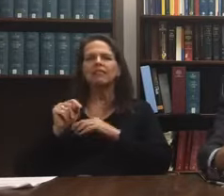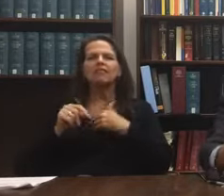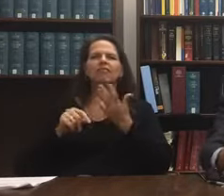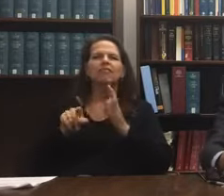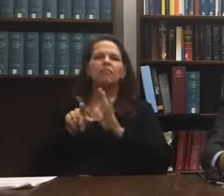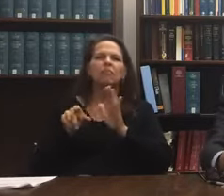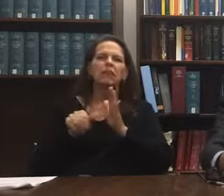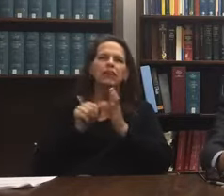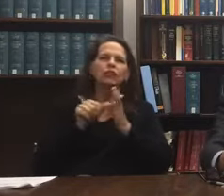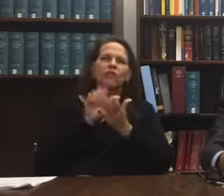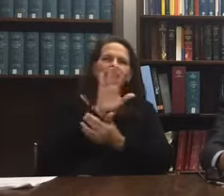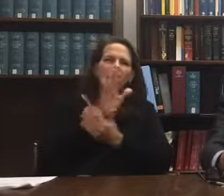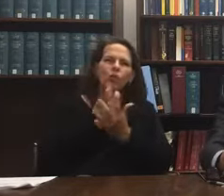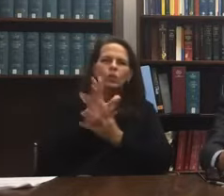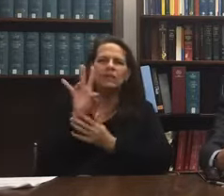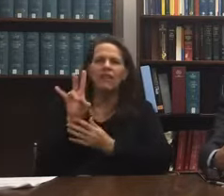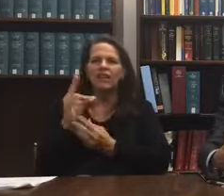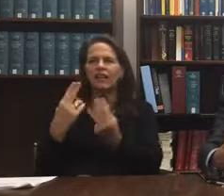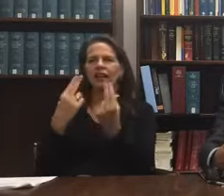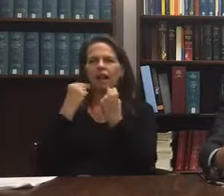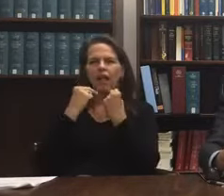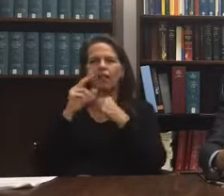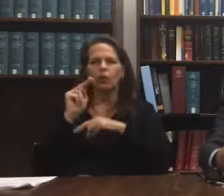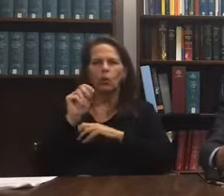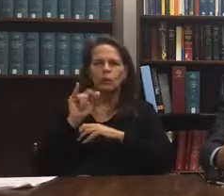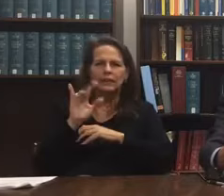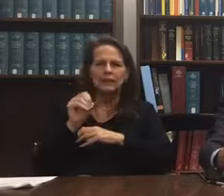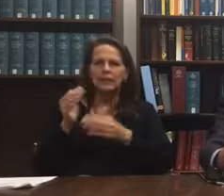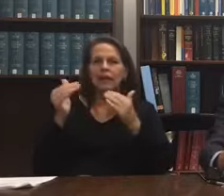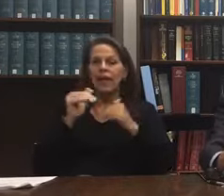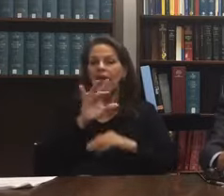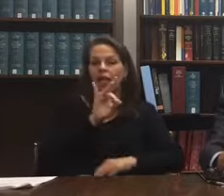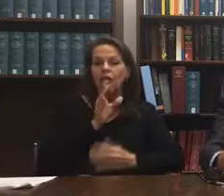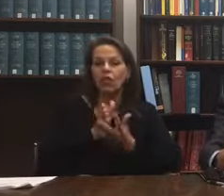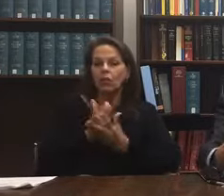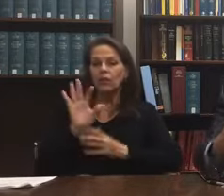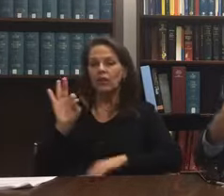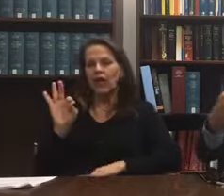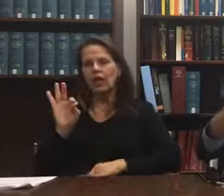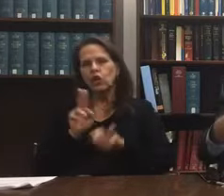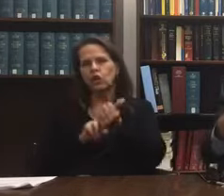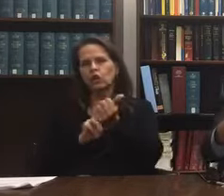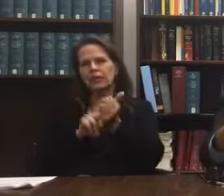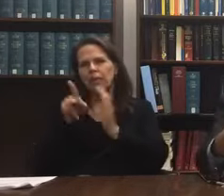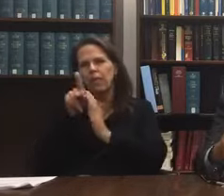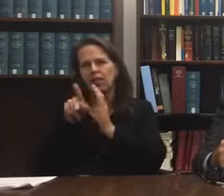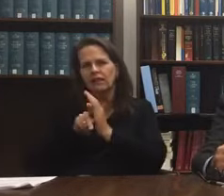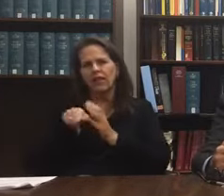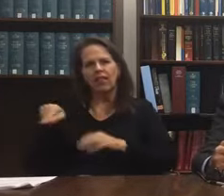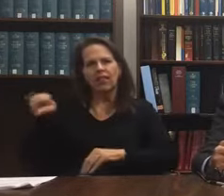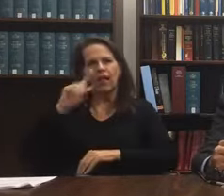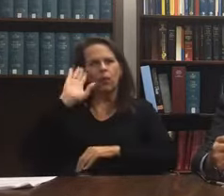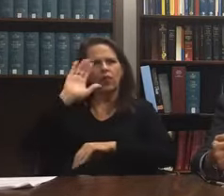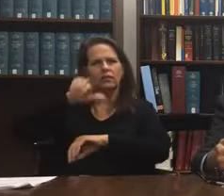through 7 is the denial notice page 8 through 15 or the nursing policy so they sort of lay what's in the hearing packet they'll ask